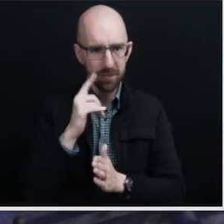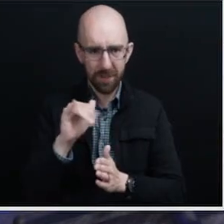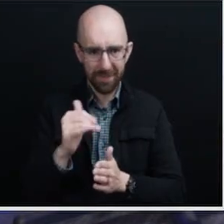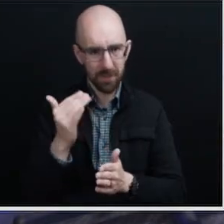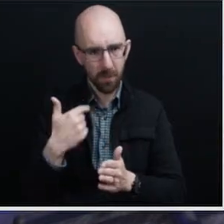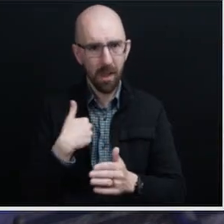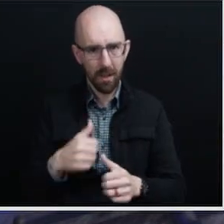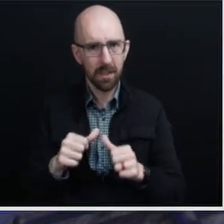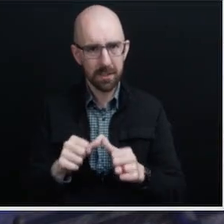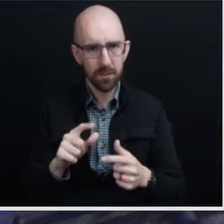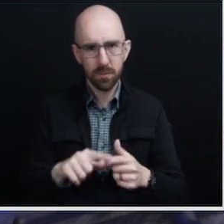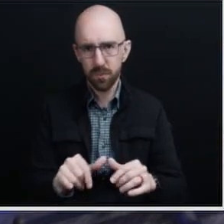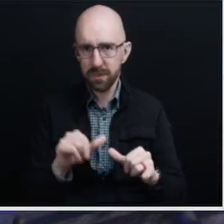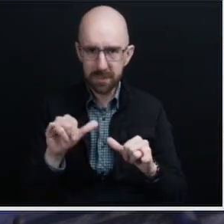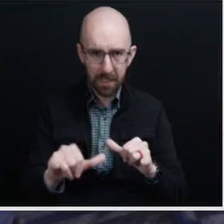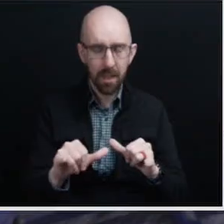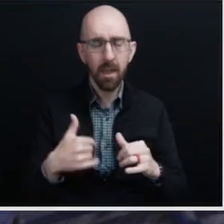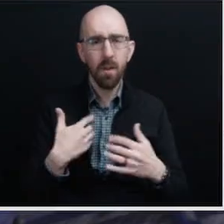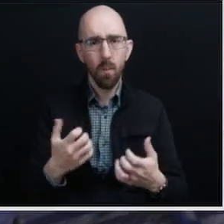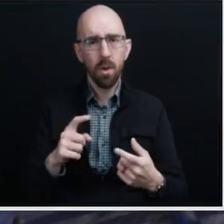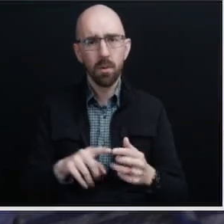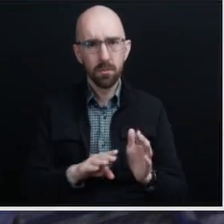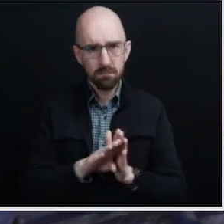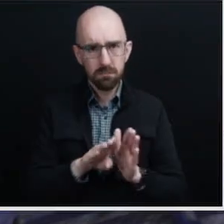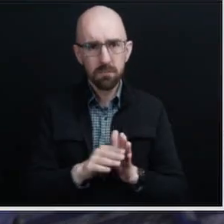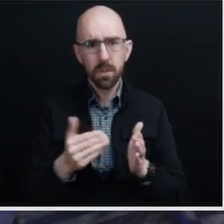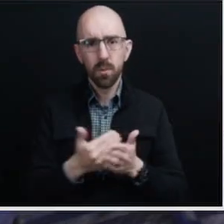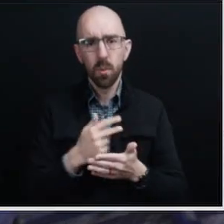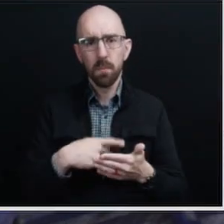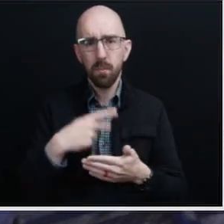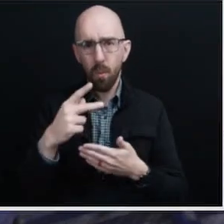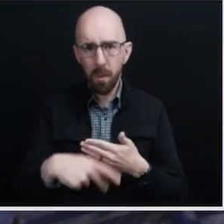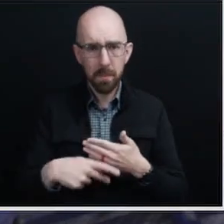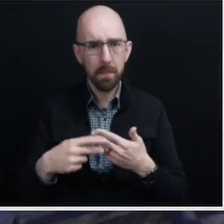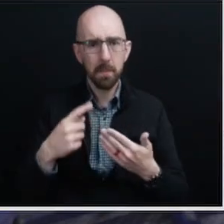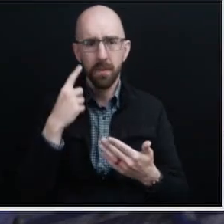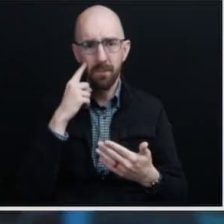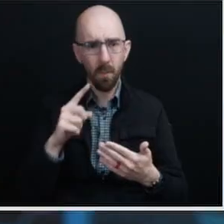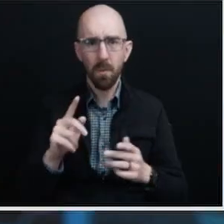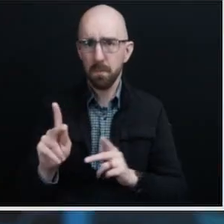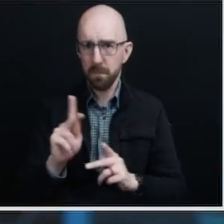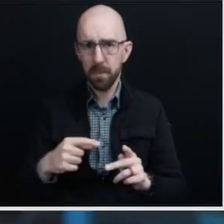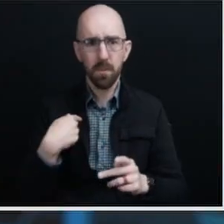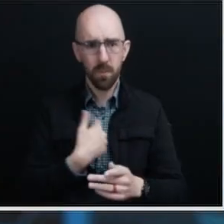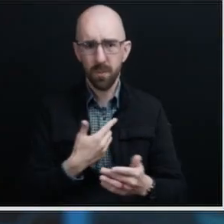stay and want to develop new programs is for the people that we serve. It's serving purpose for